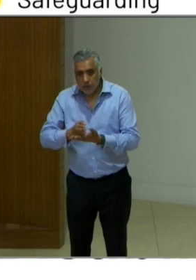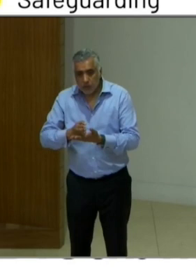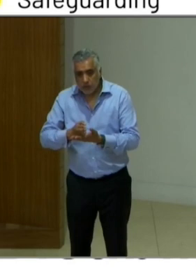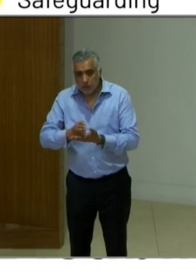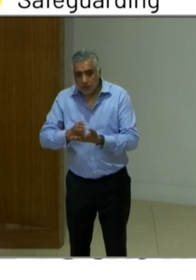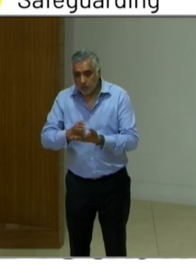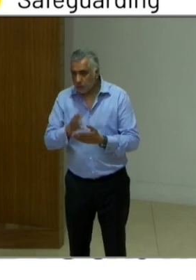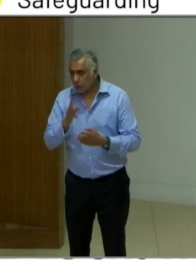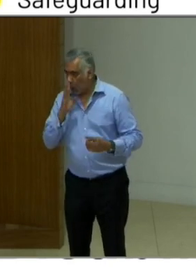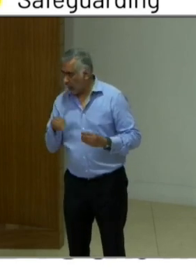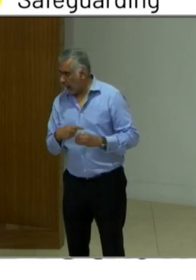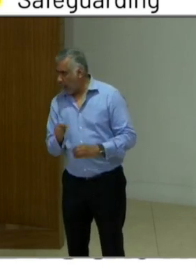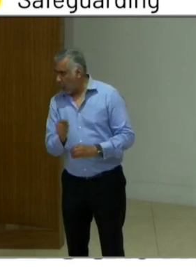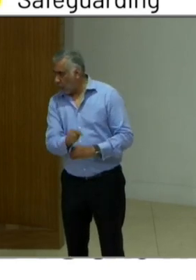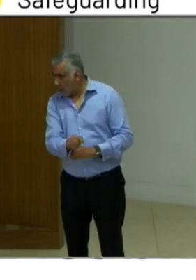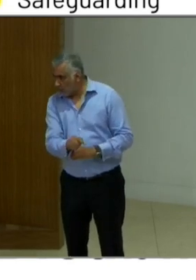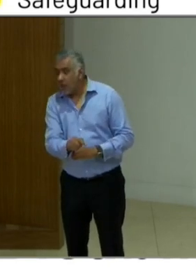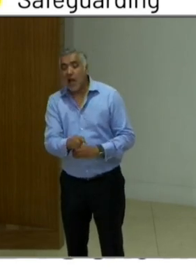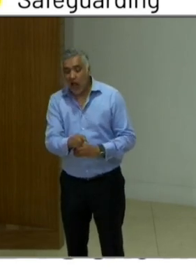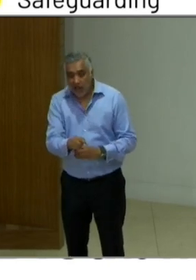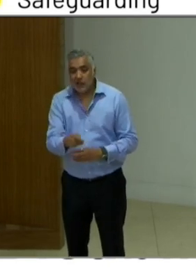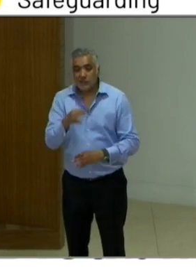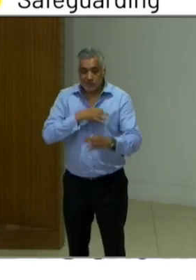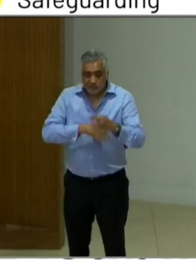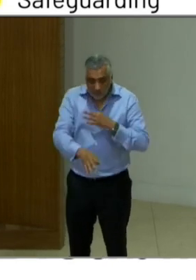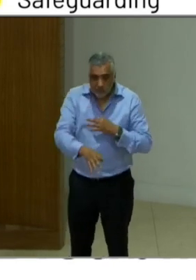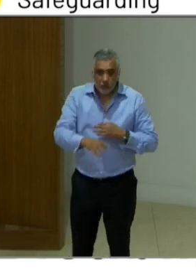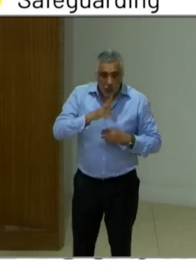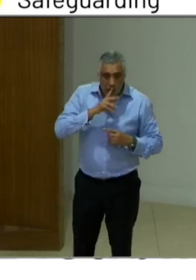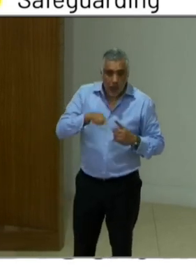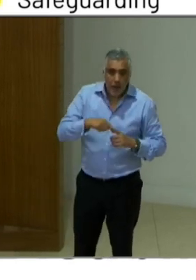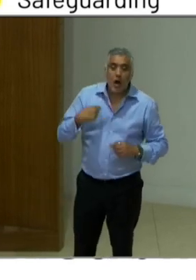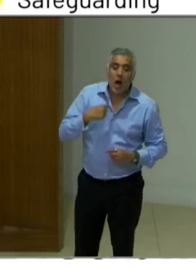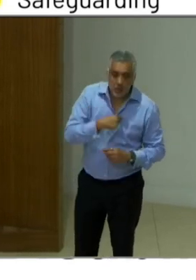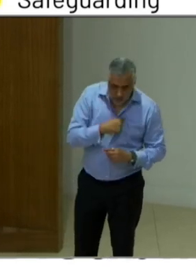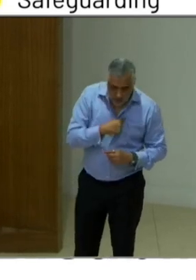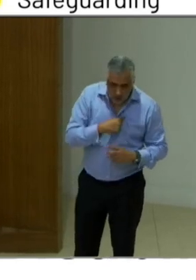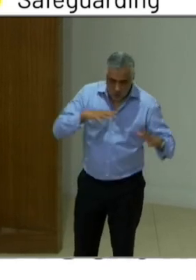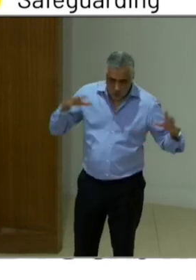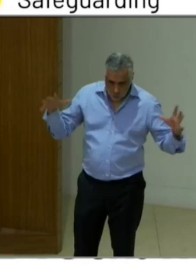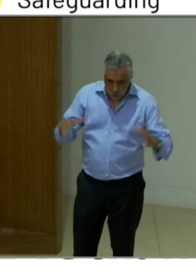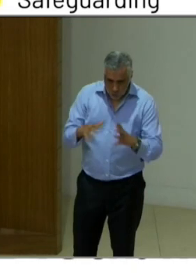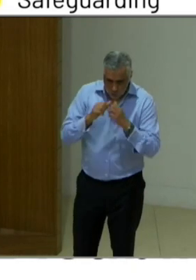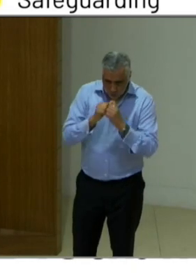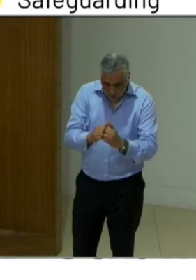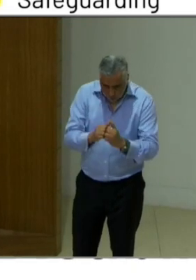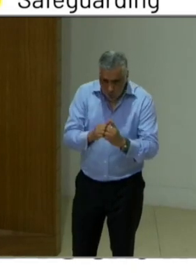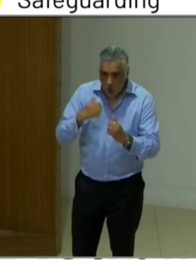and start talking about 'us'. Together, with the heightened attention